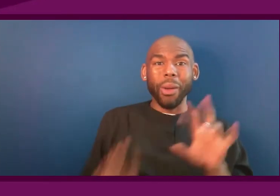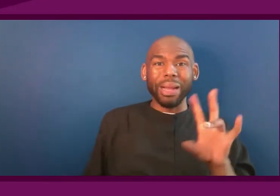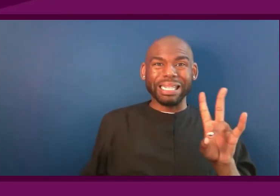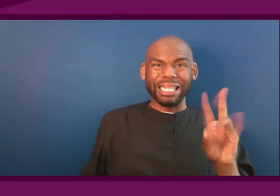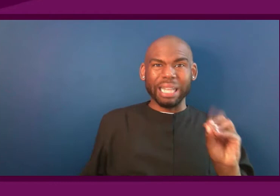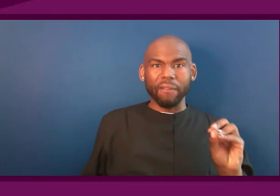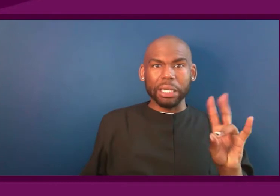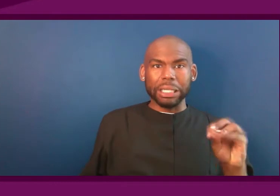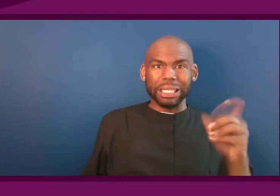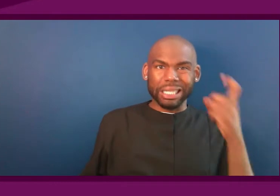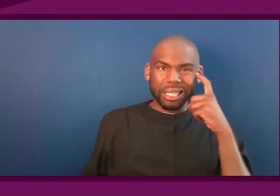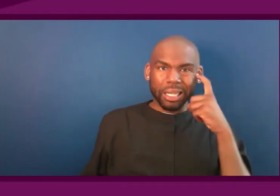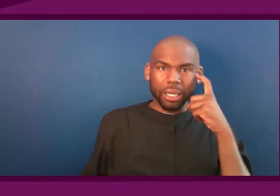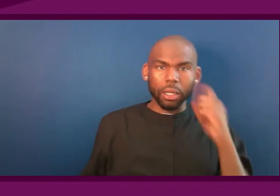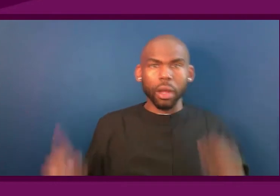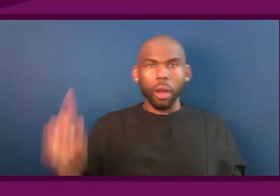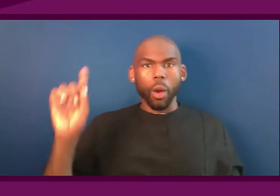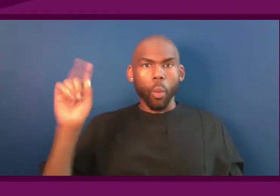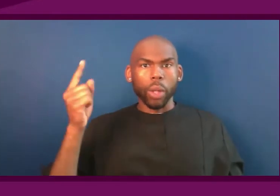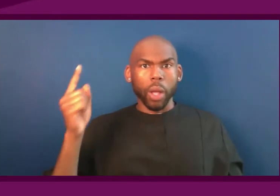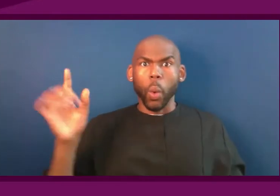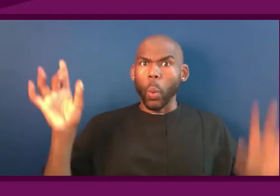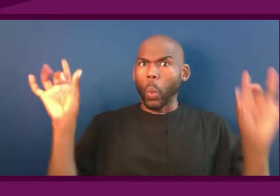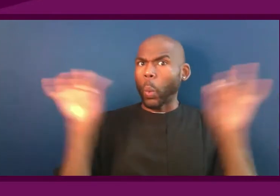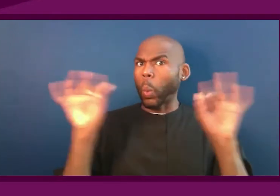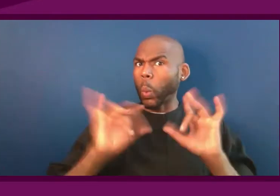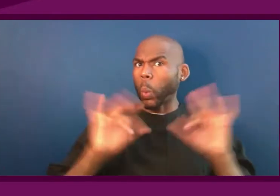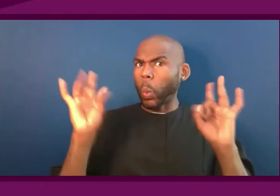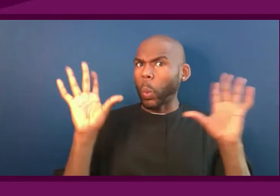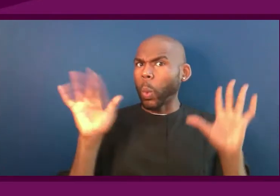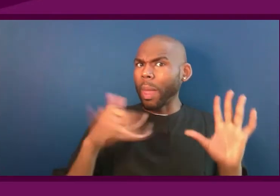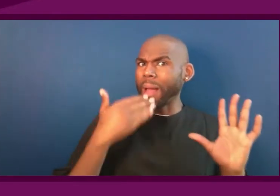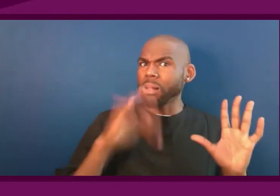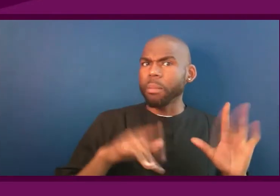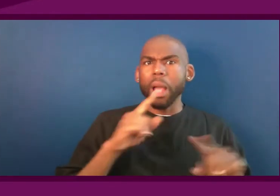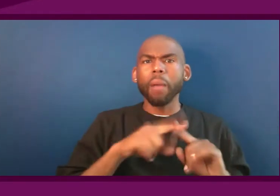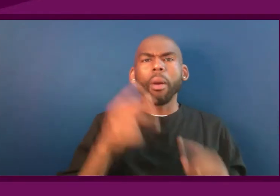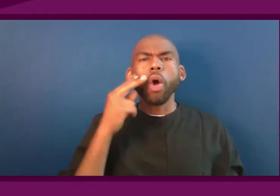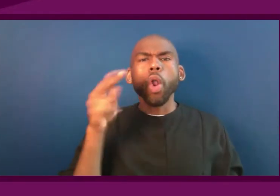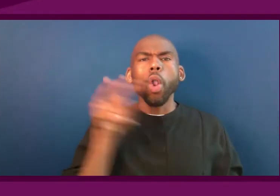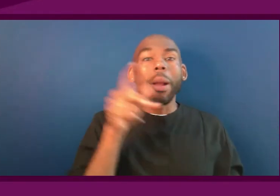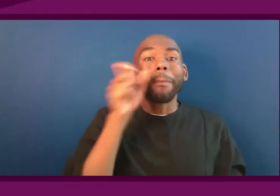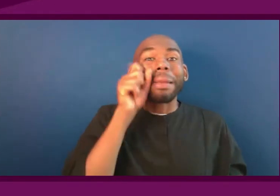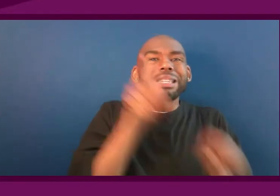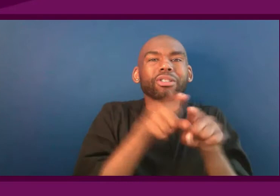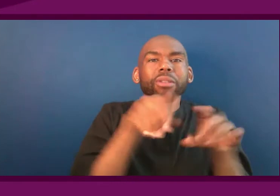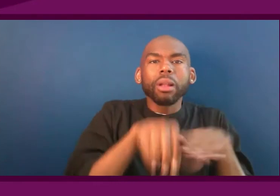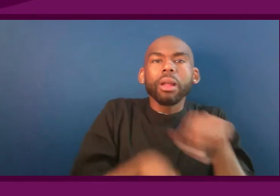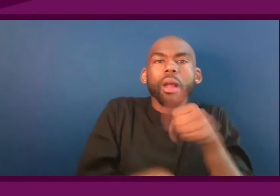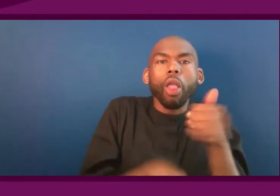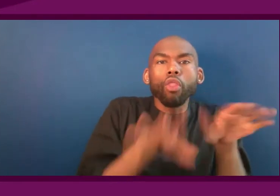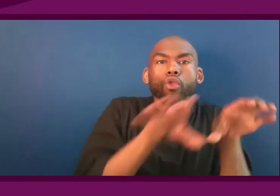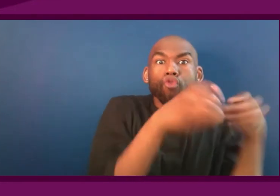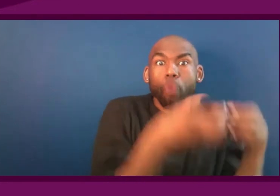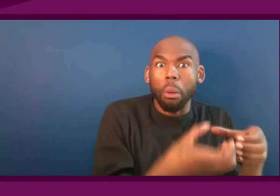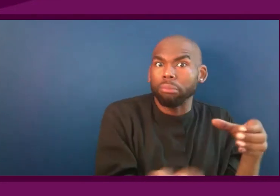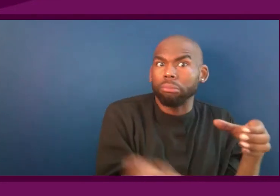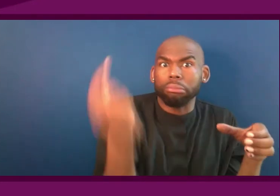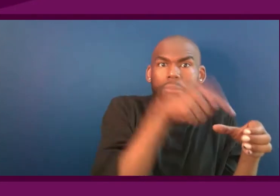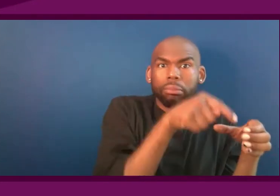go down and it's the Latinos with disabilities. But you start getting to women with disabilities